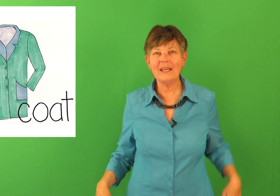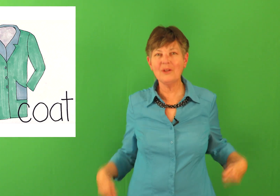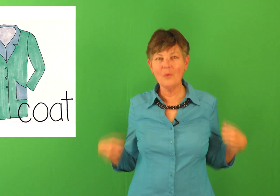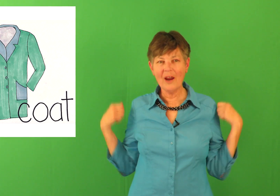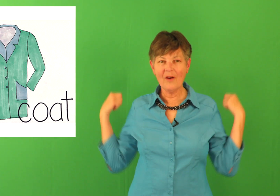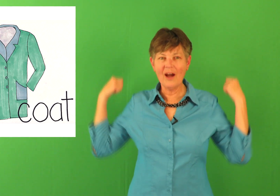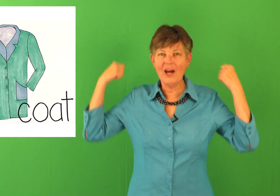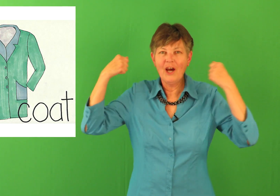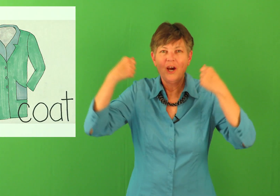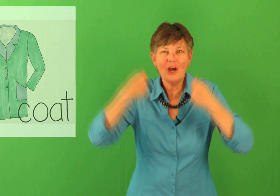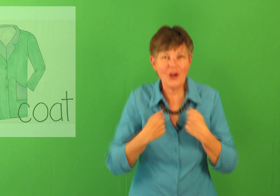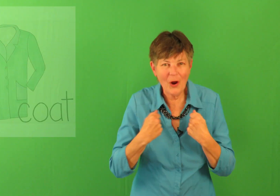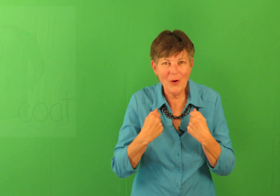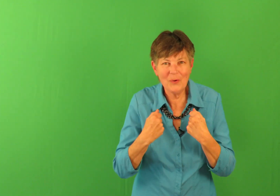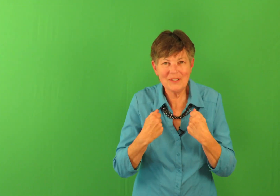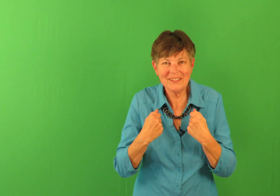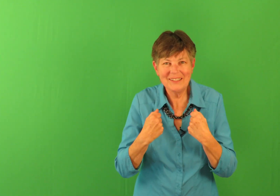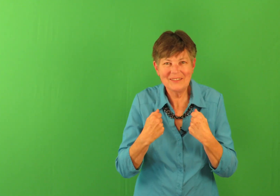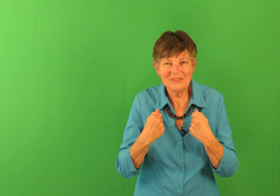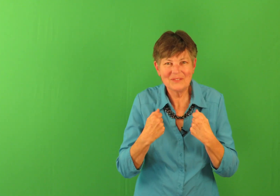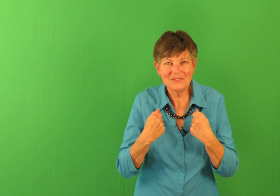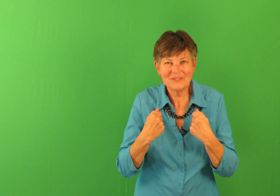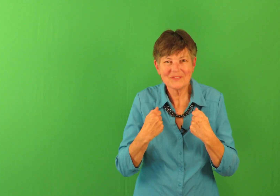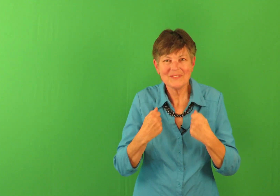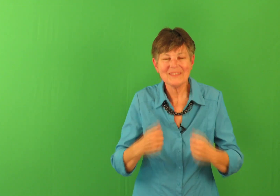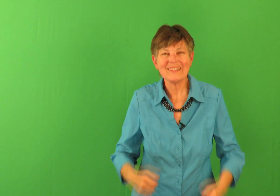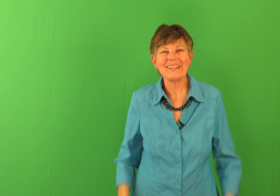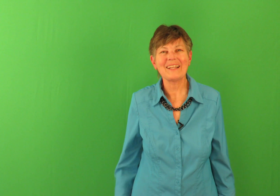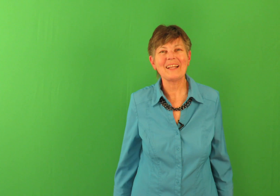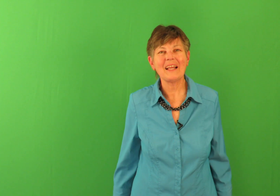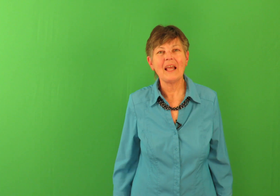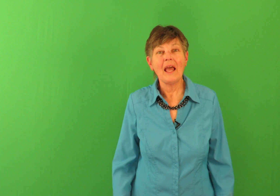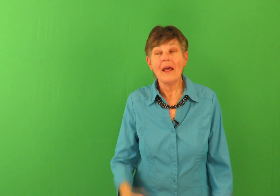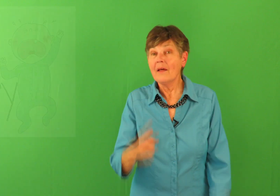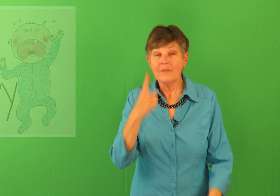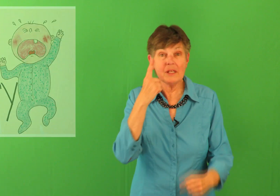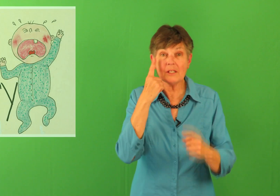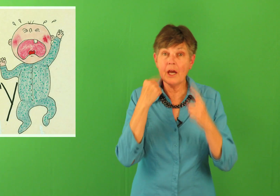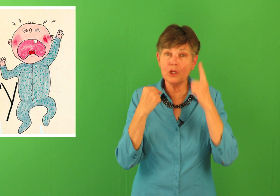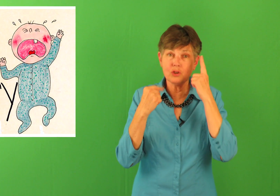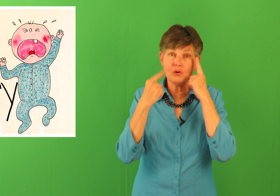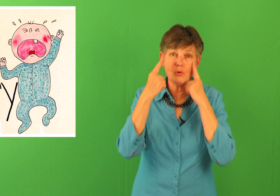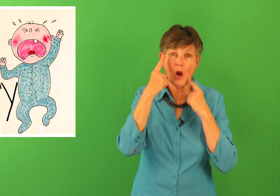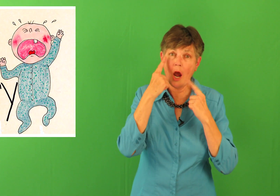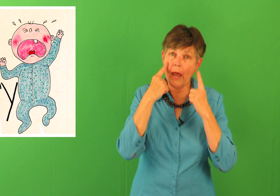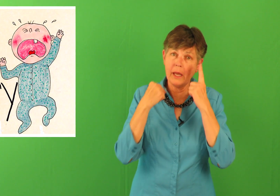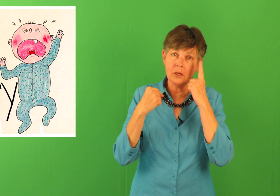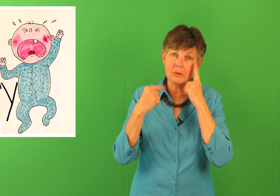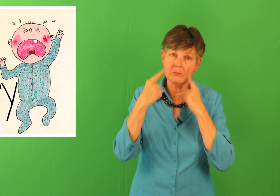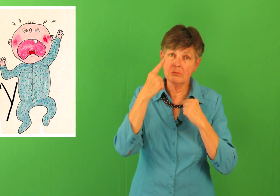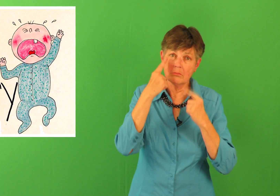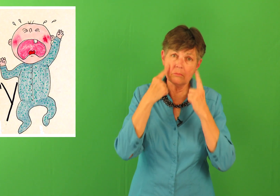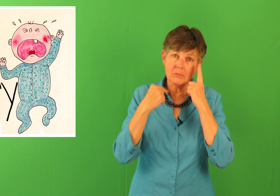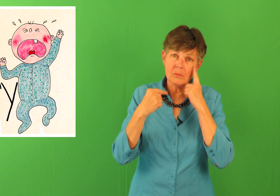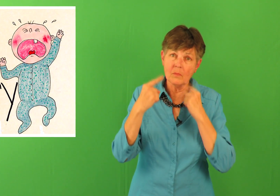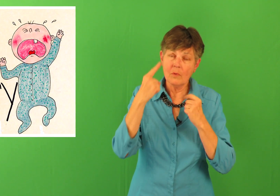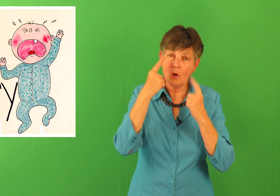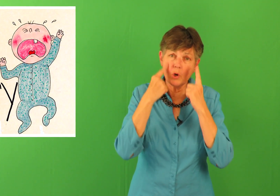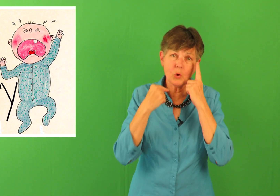need to wear a coat this sign is cry-cry